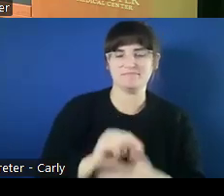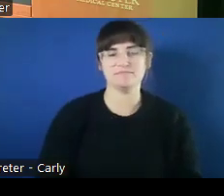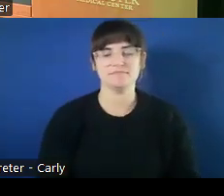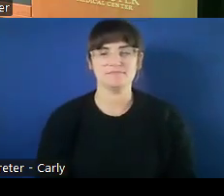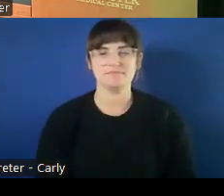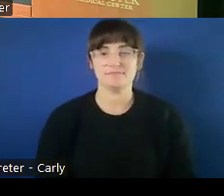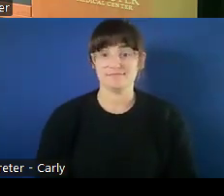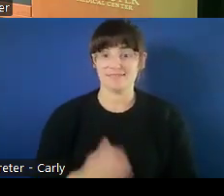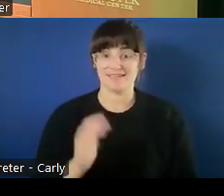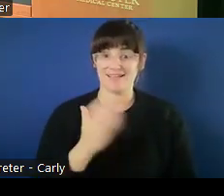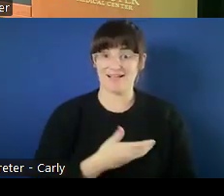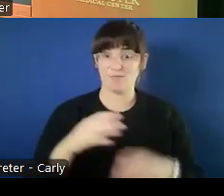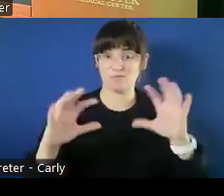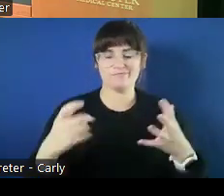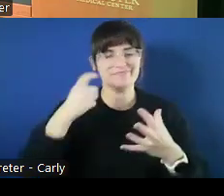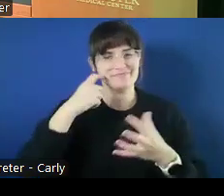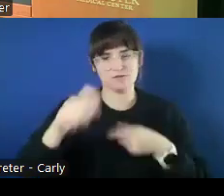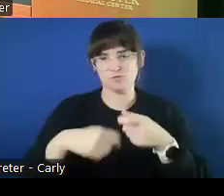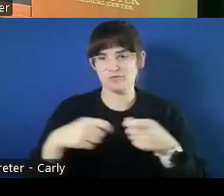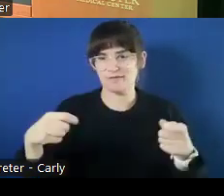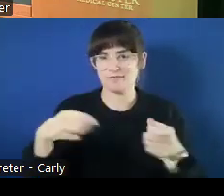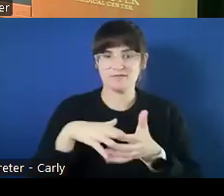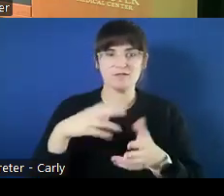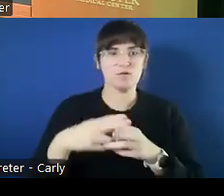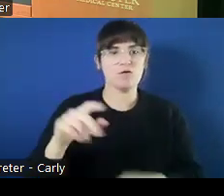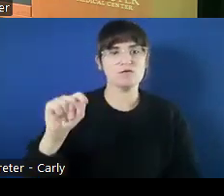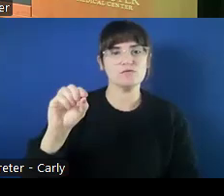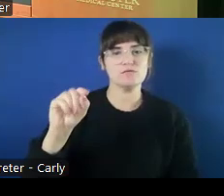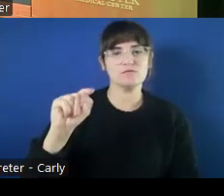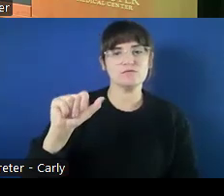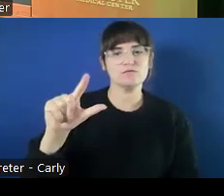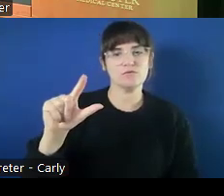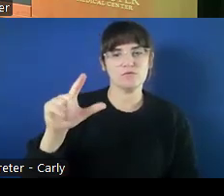uh just finished up a study uh called total health uh which was a blended collaborative care program